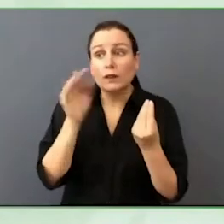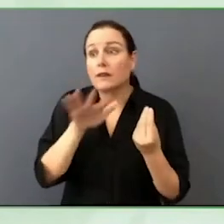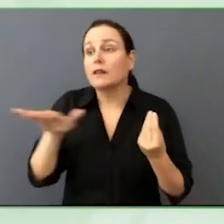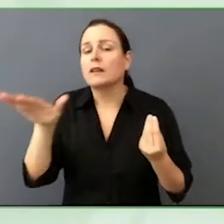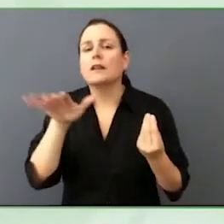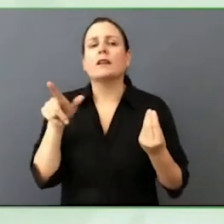33.